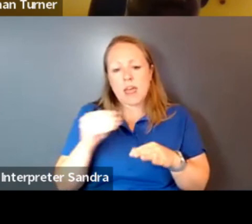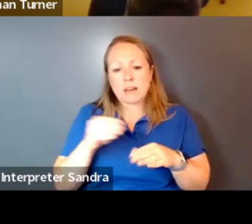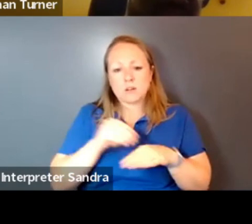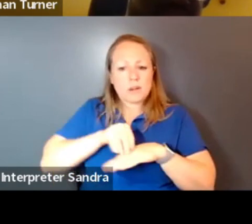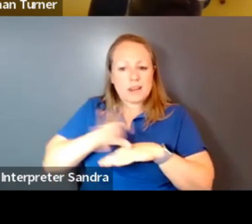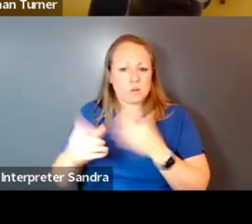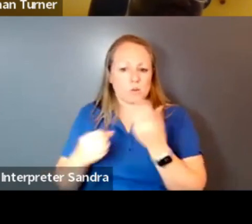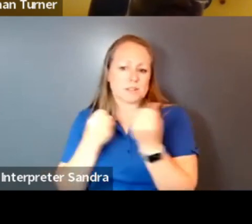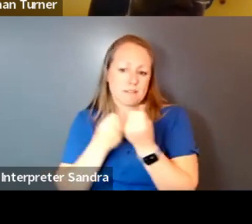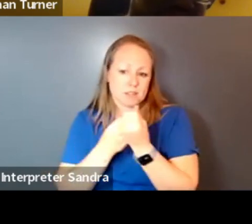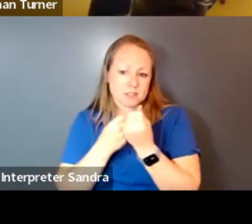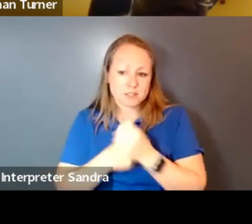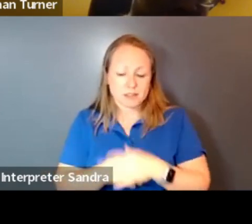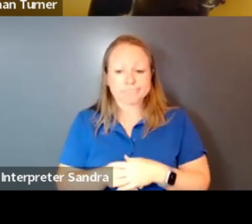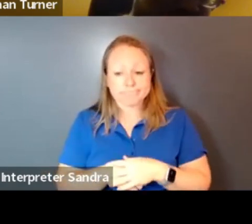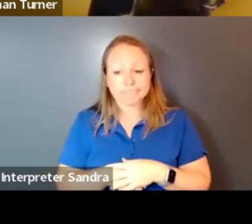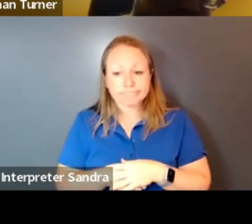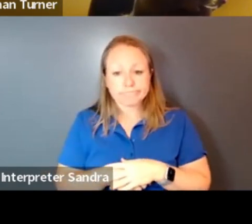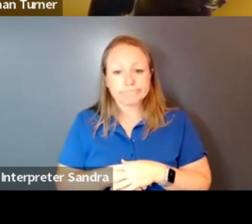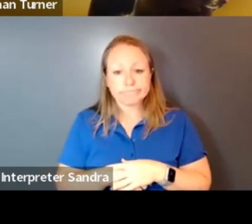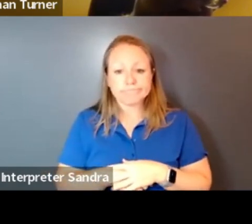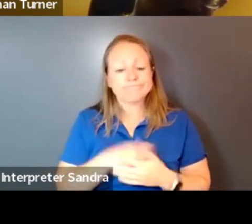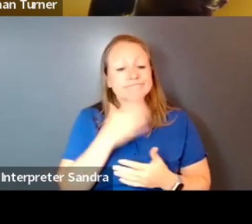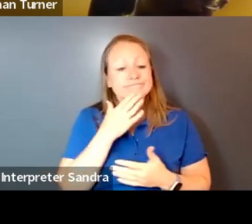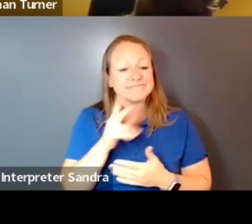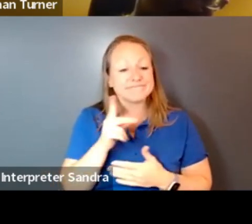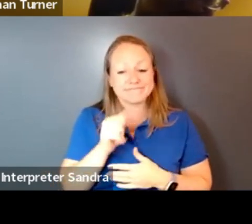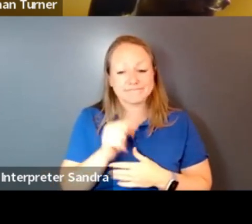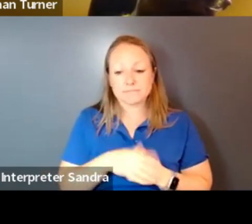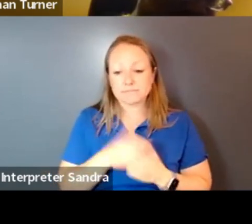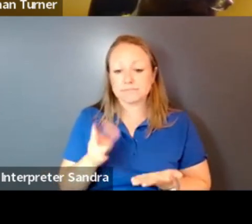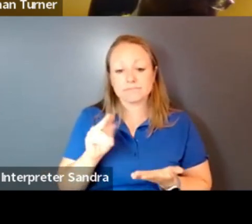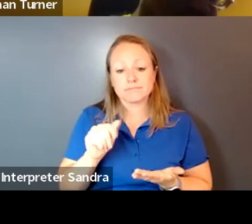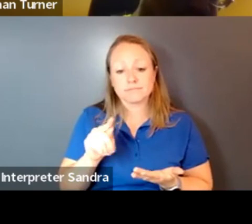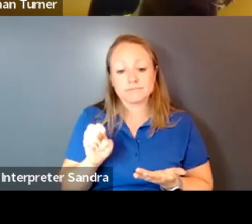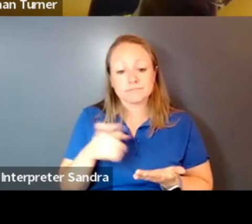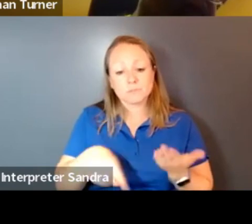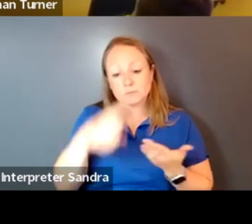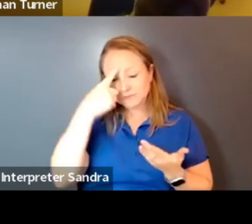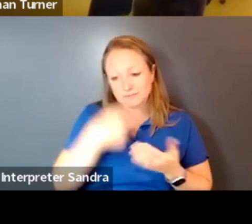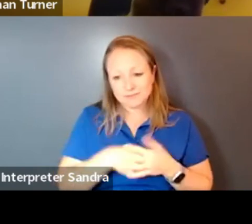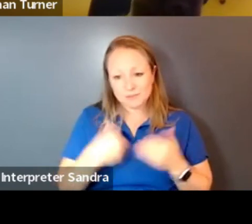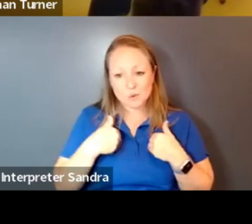Bevin Croft: Yes, yes. Thank you, Pat. What do you think, Nate, you had a, you had some great stuff to say on this topic